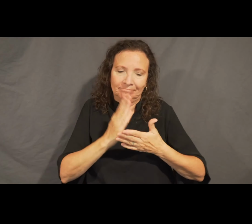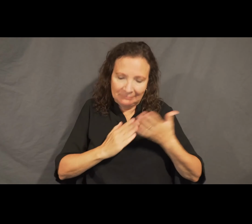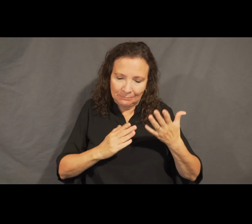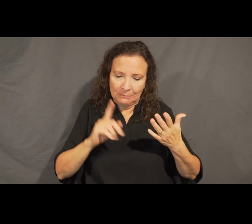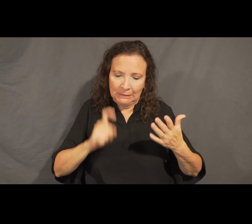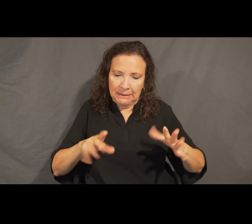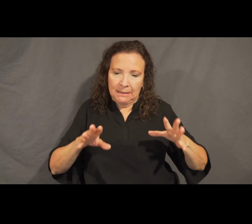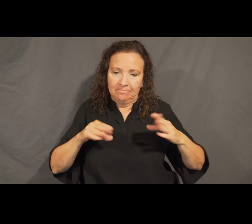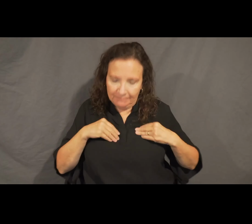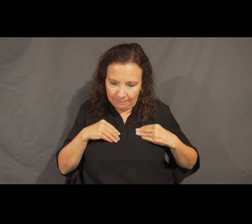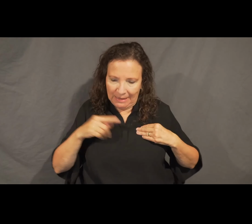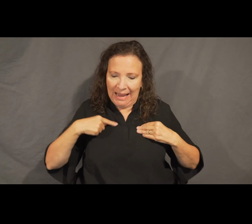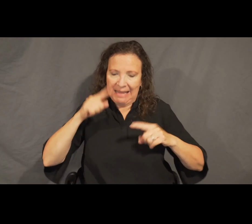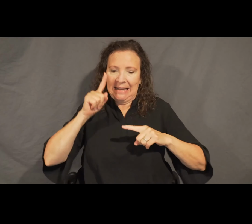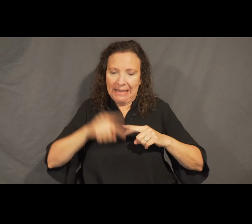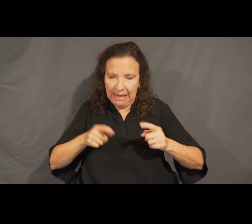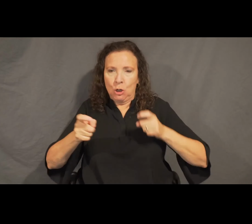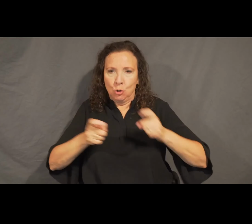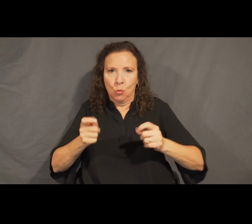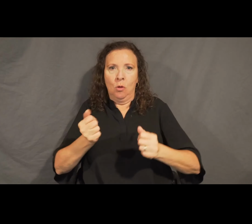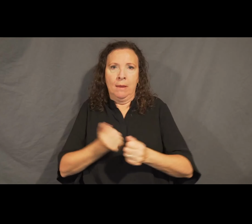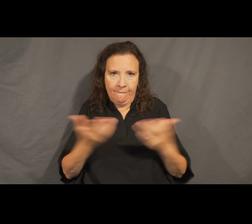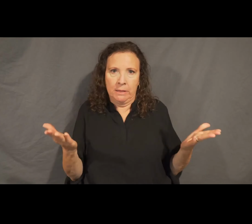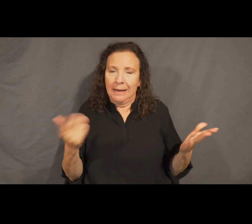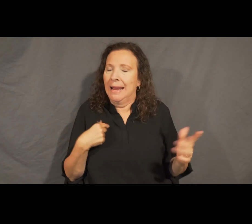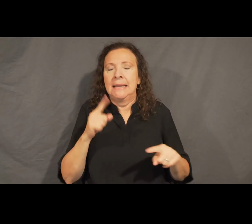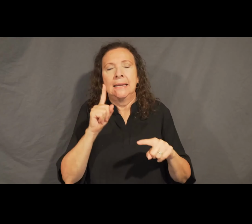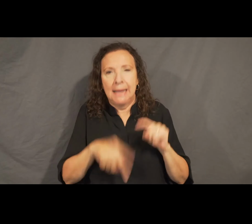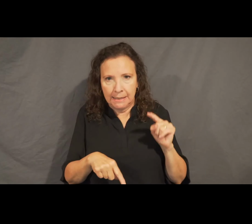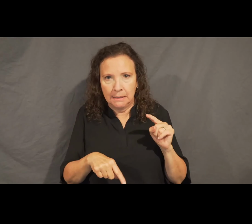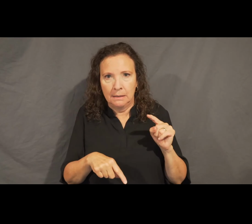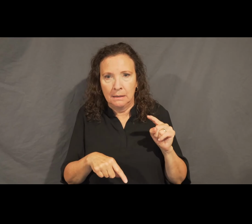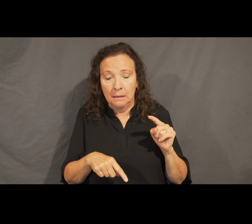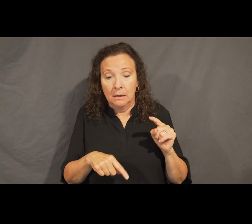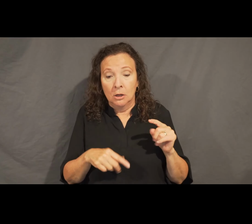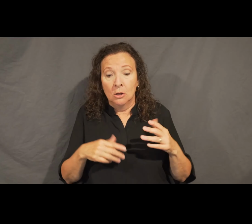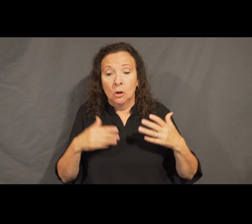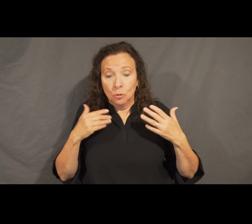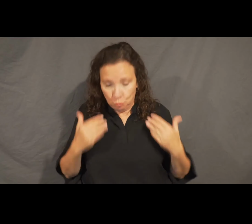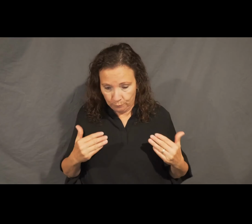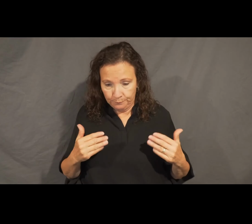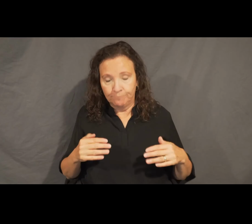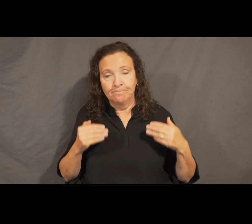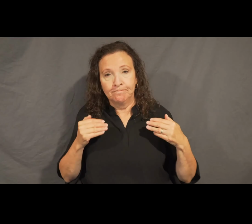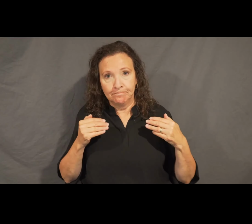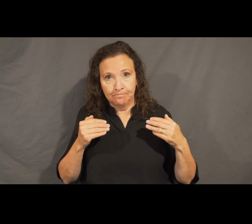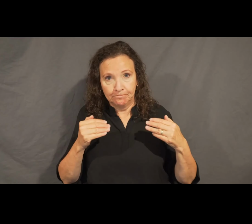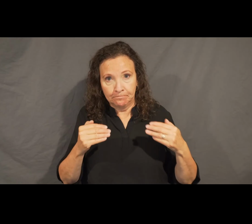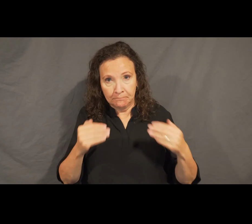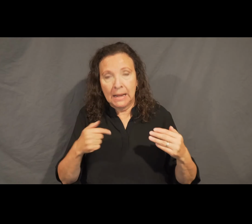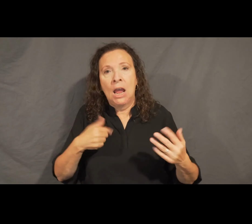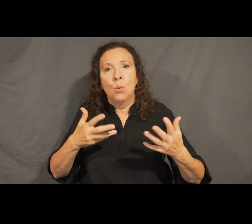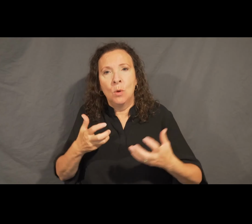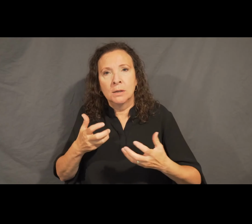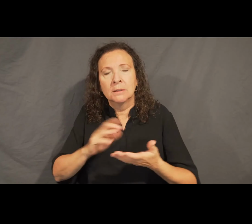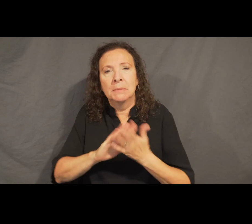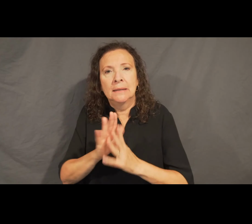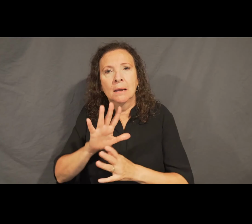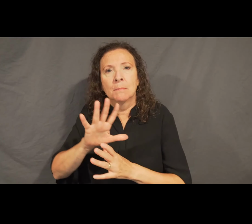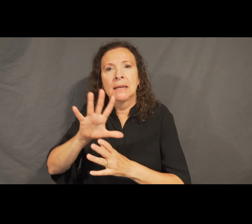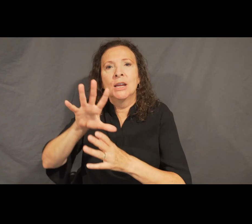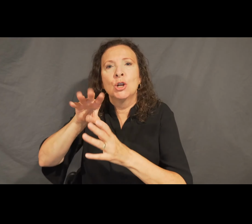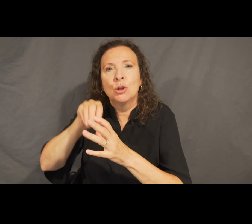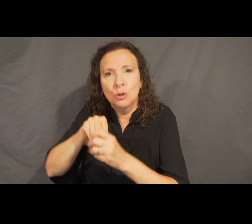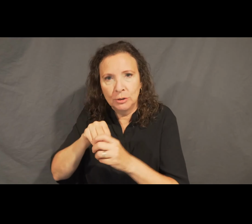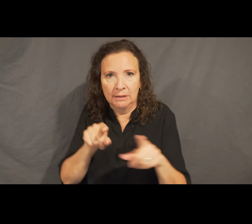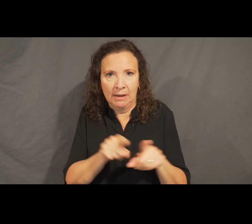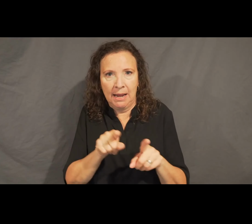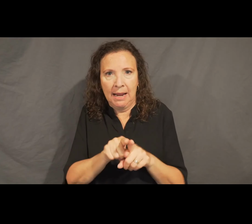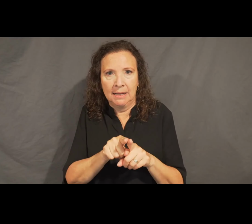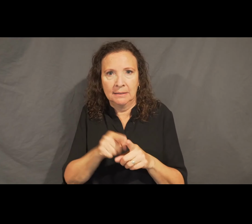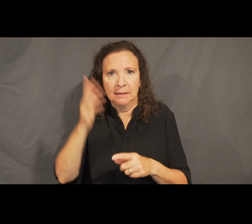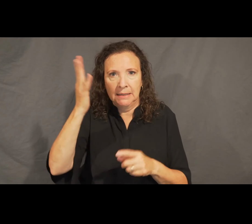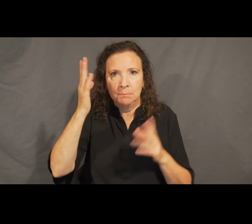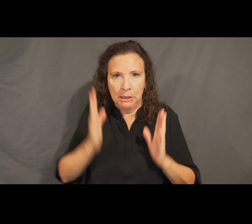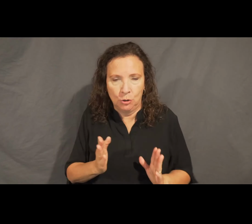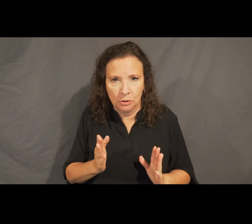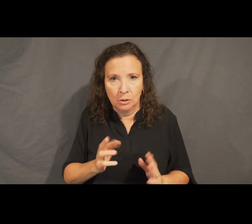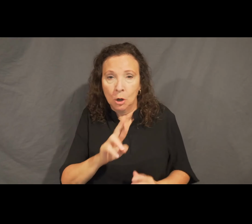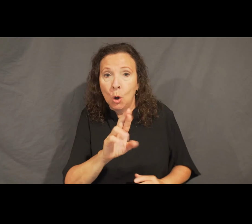Once I do that, I am on a path where I am wanting to be inclusive as a speaker.